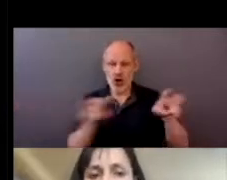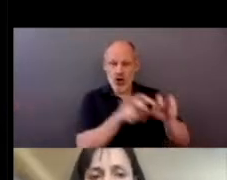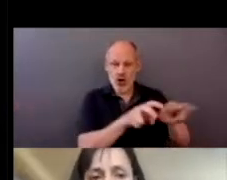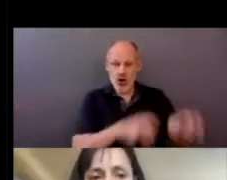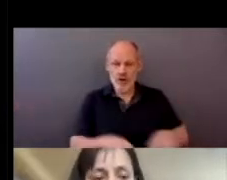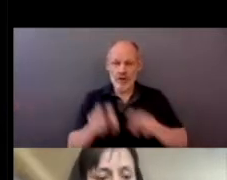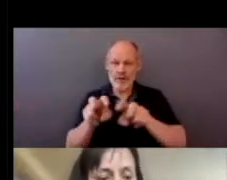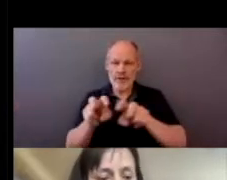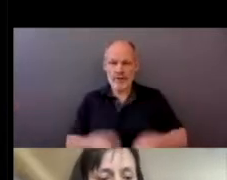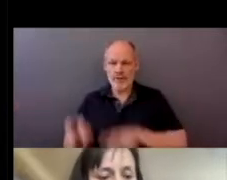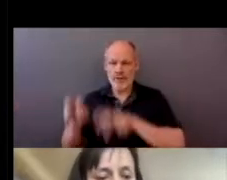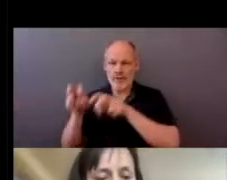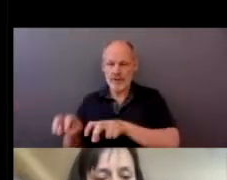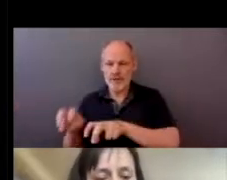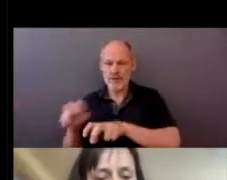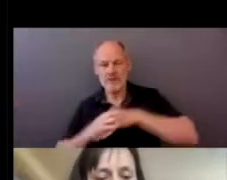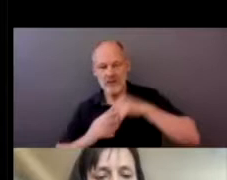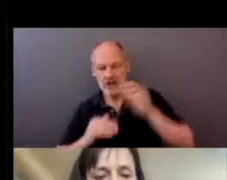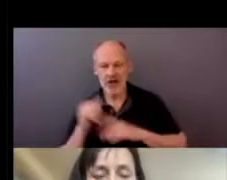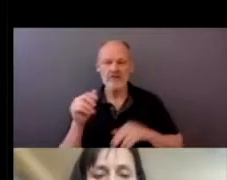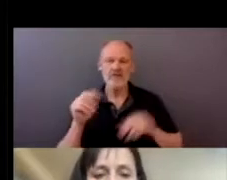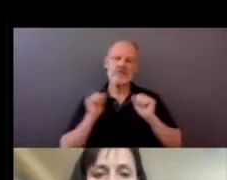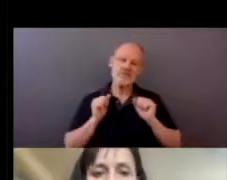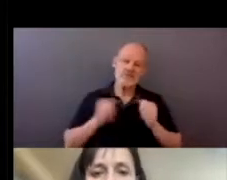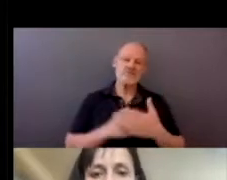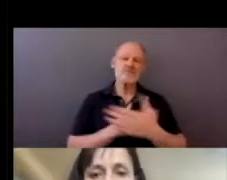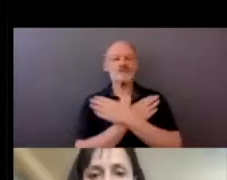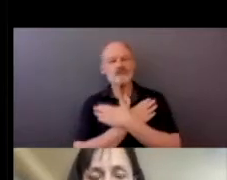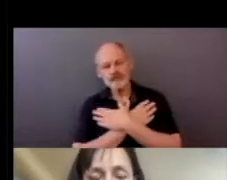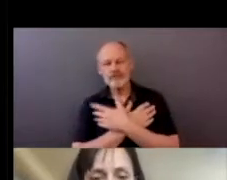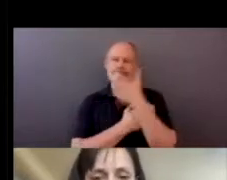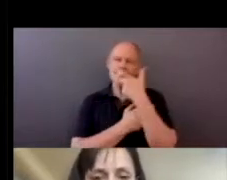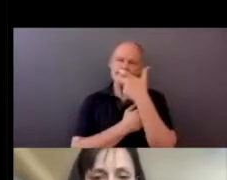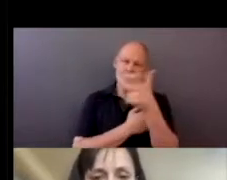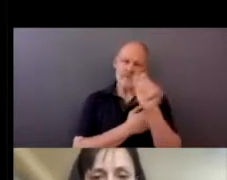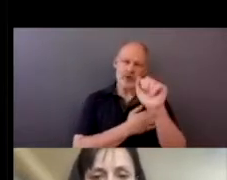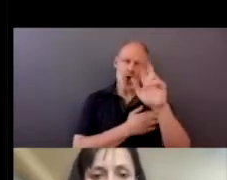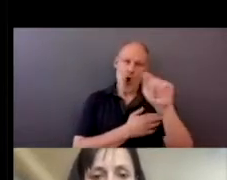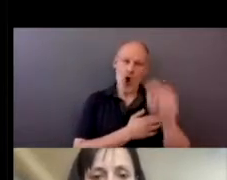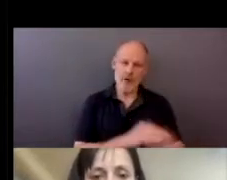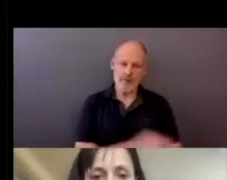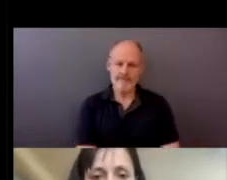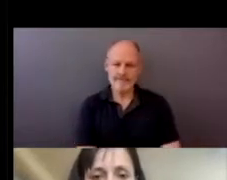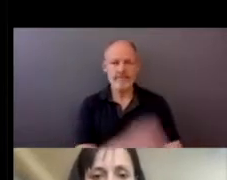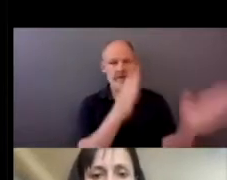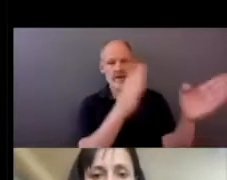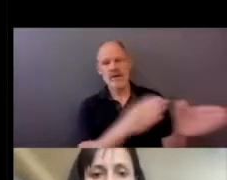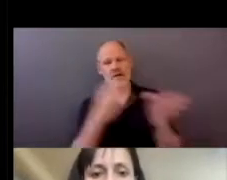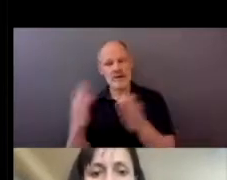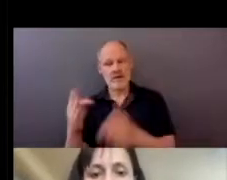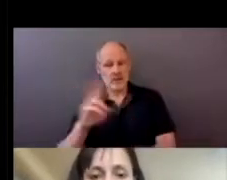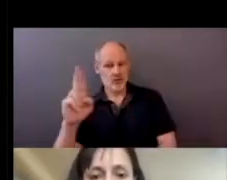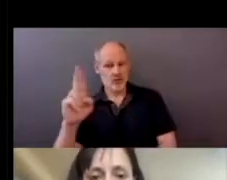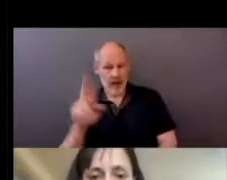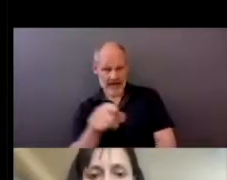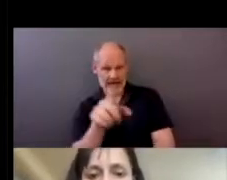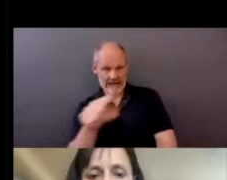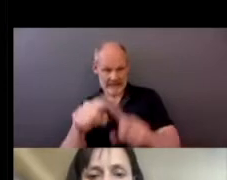art as they go through the museum. And then on the right is a cropped image of a flyer